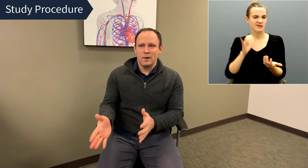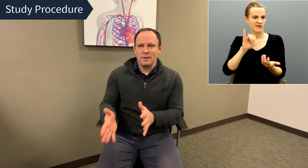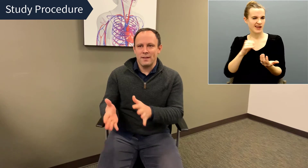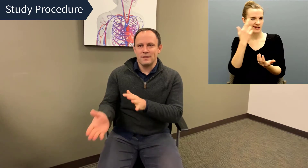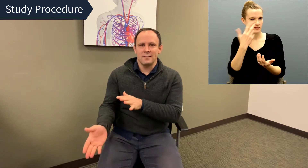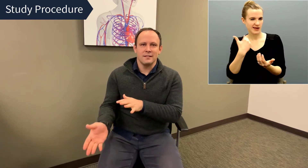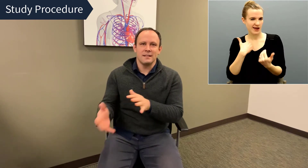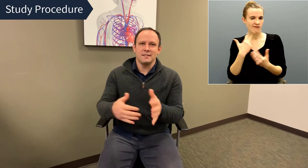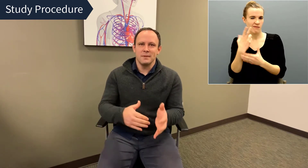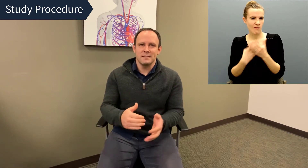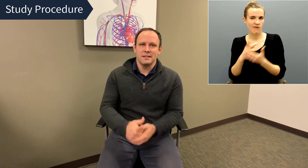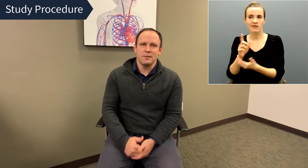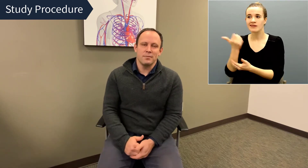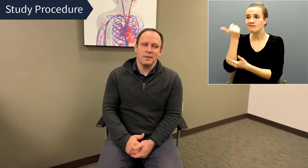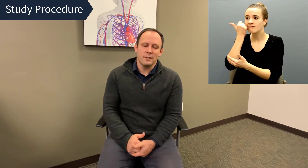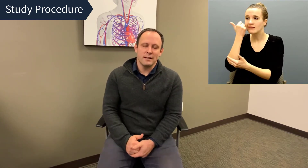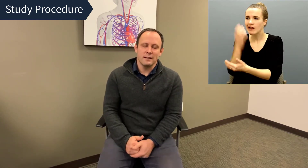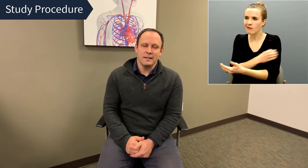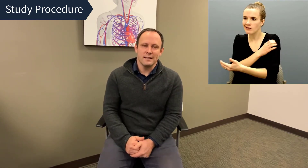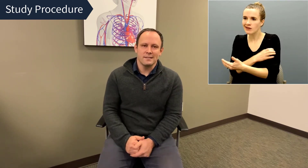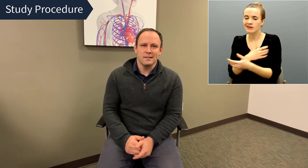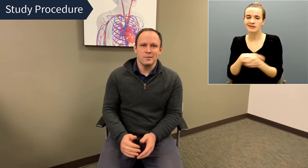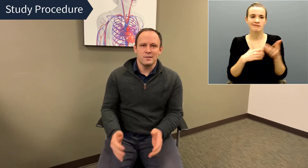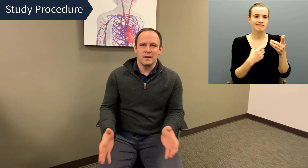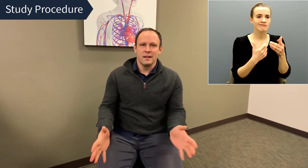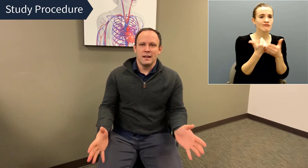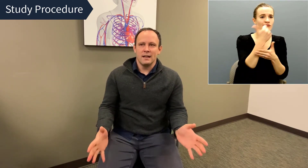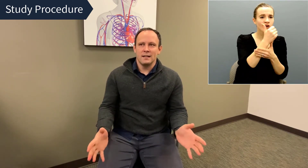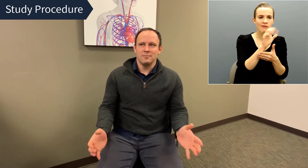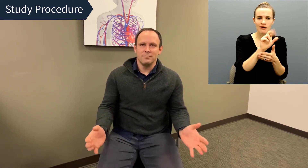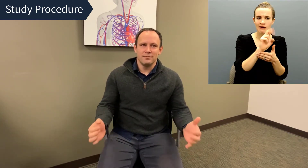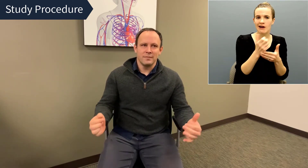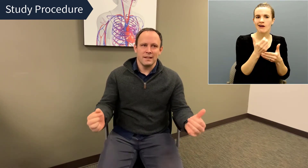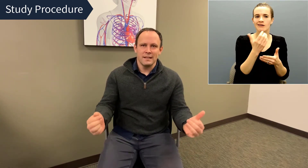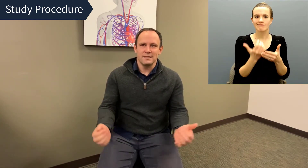why we have dental clinics mixed in with primary care clinics. Those um, the list